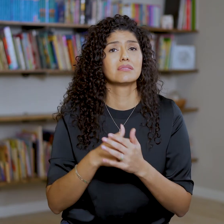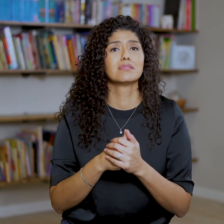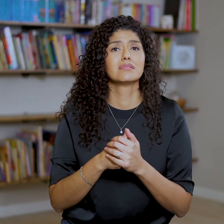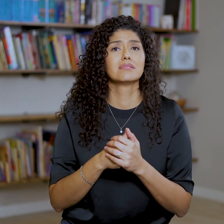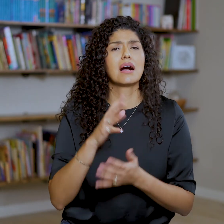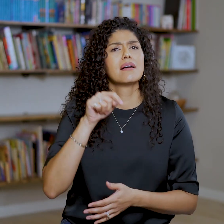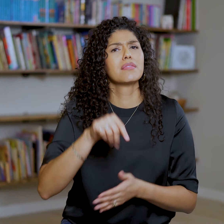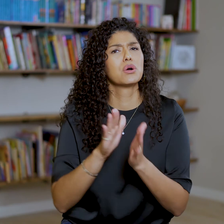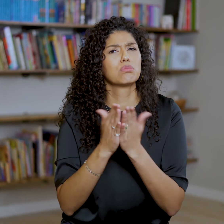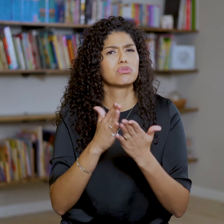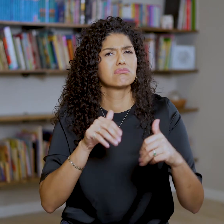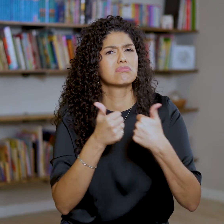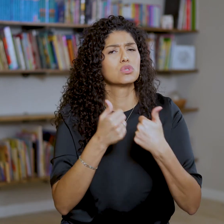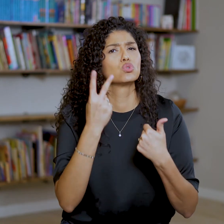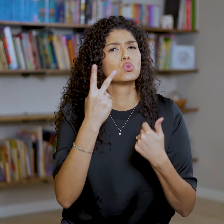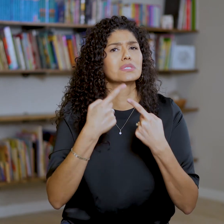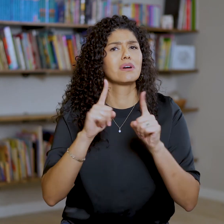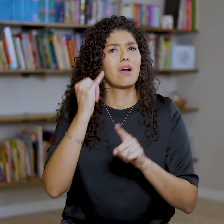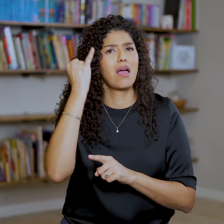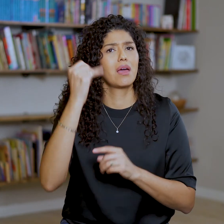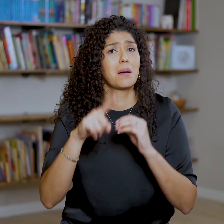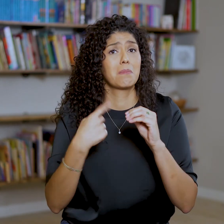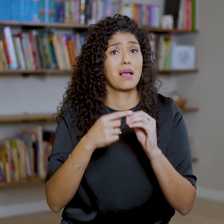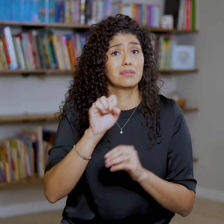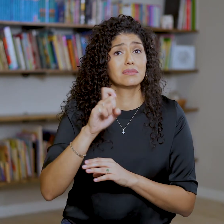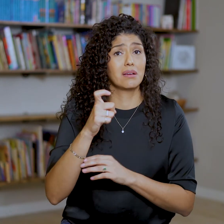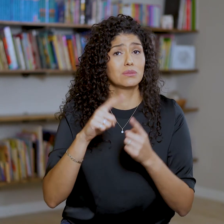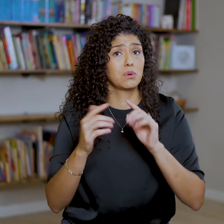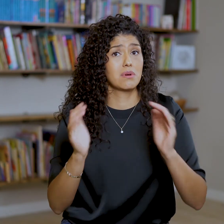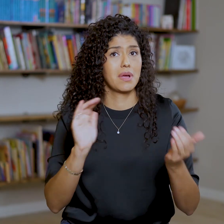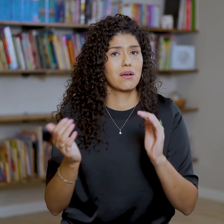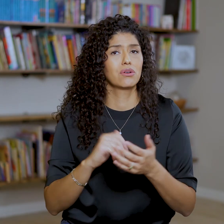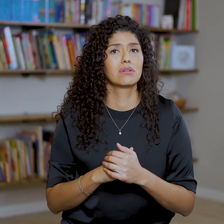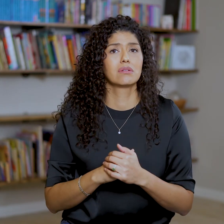This book flies in the face of two juxtaposed ideas: